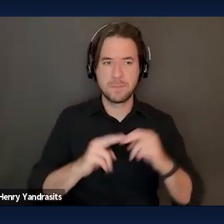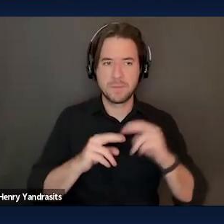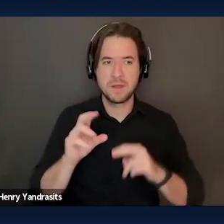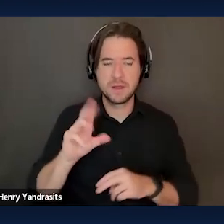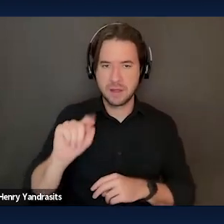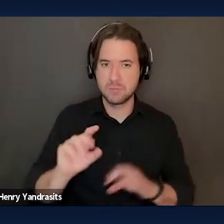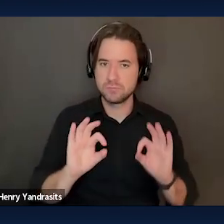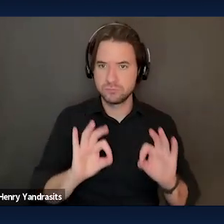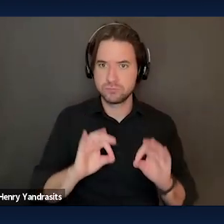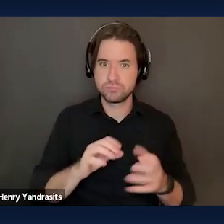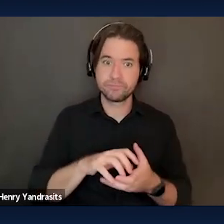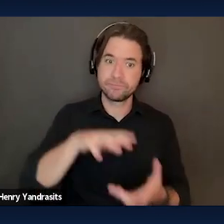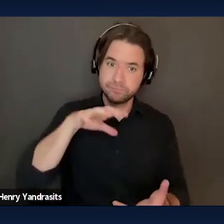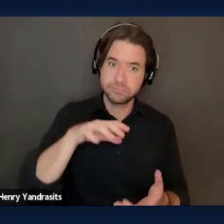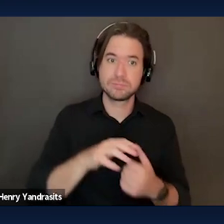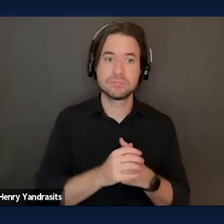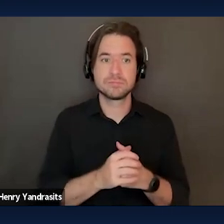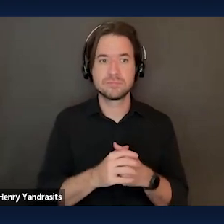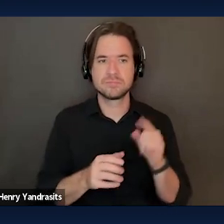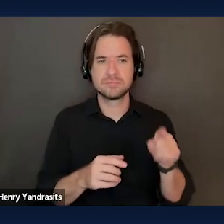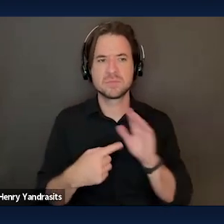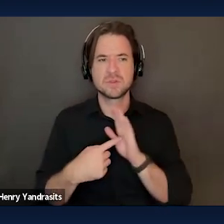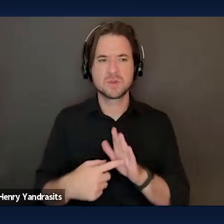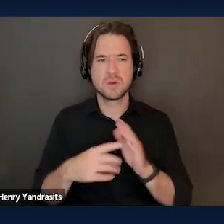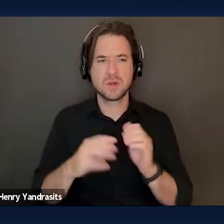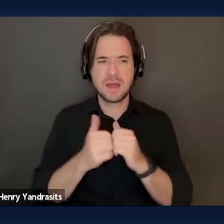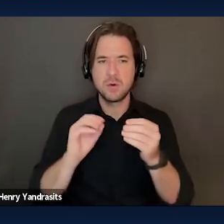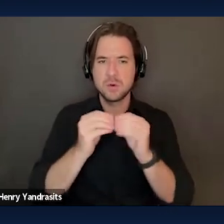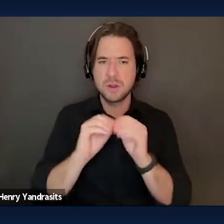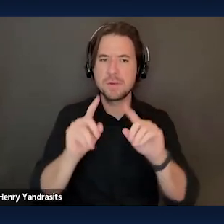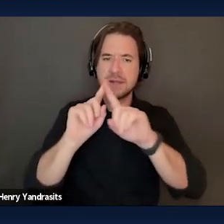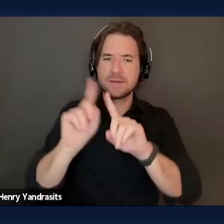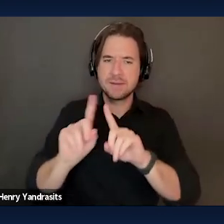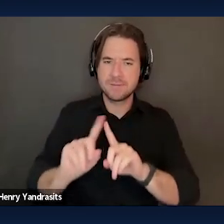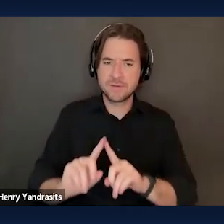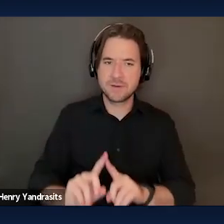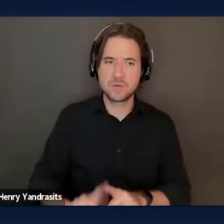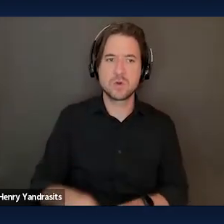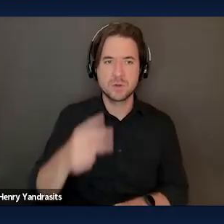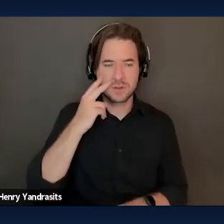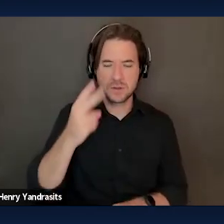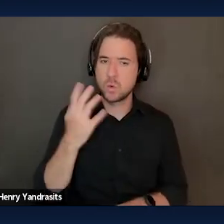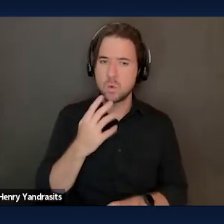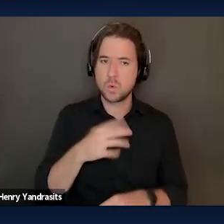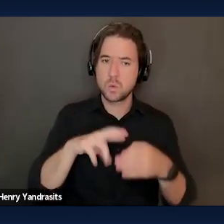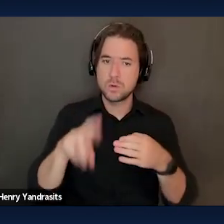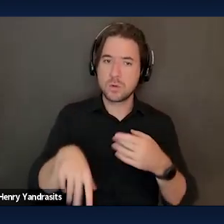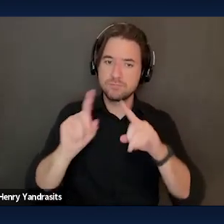And this… as showing how those numbers differ also, but you see that we get very different things.